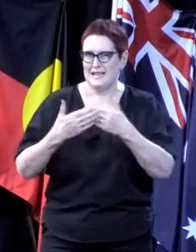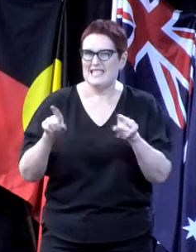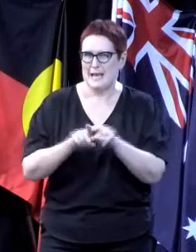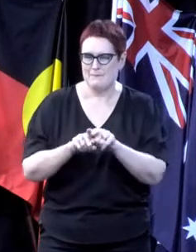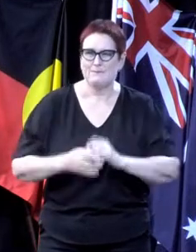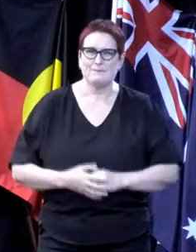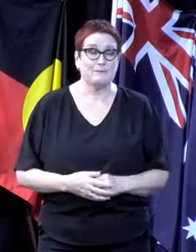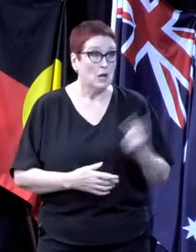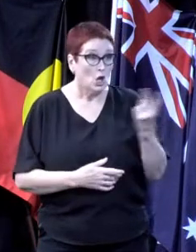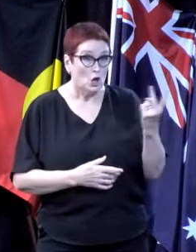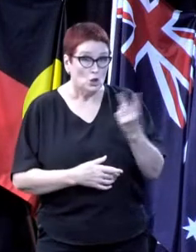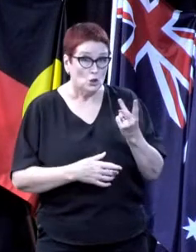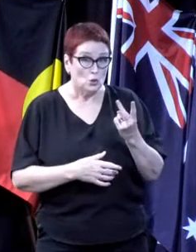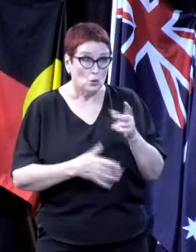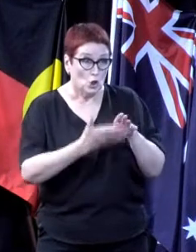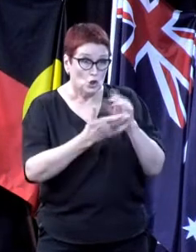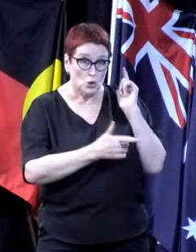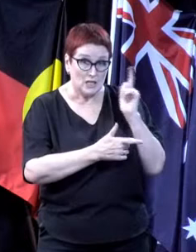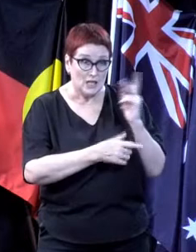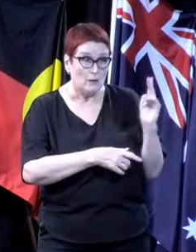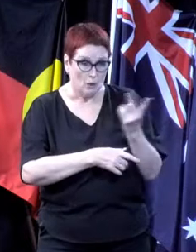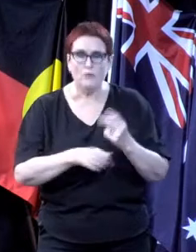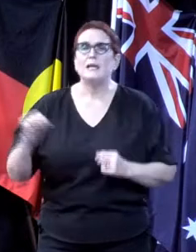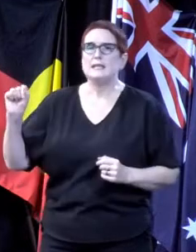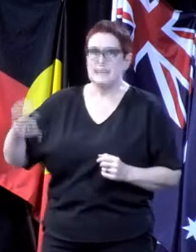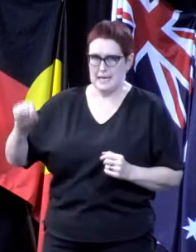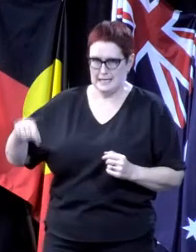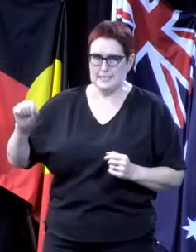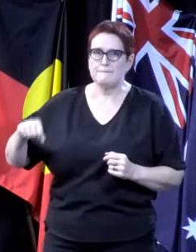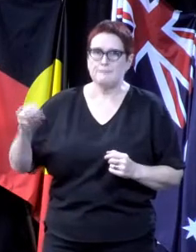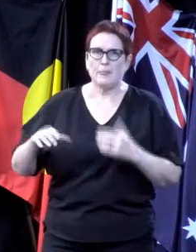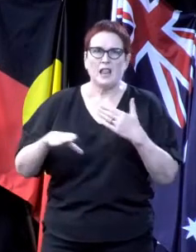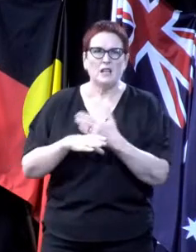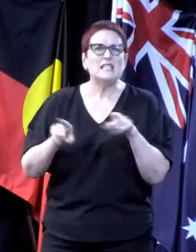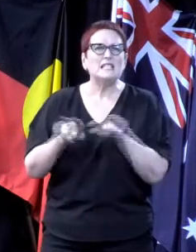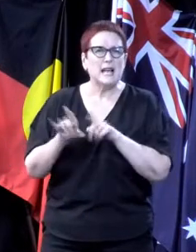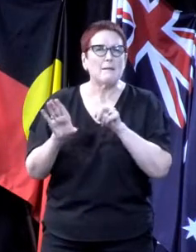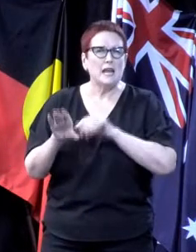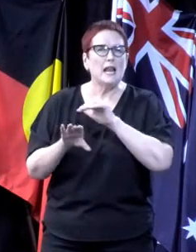And so, were the two of you preservice teachers? We were both - yep. Together from the same year level in the same course, yeah.